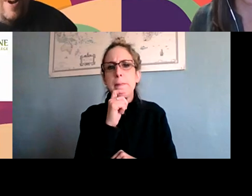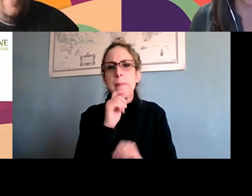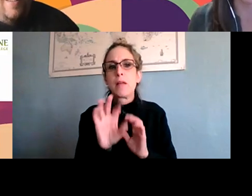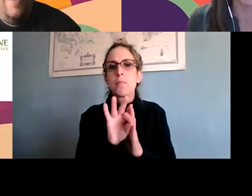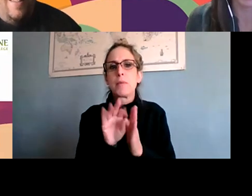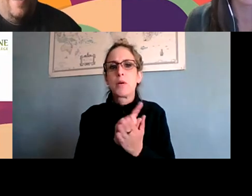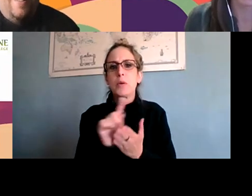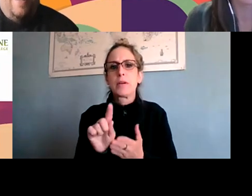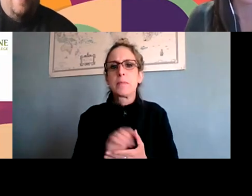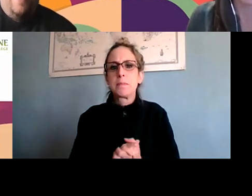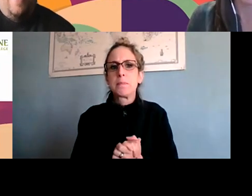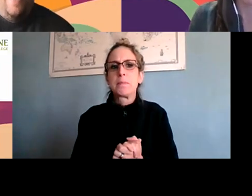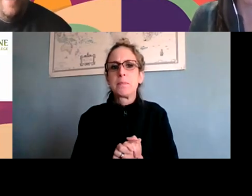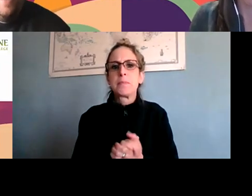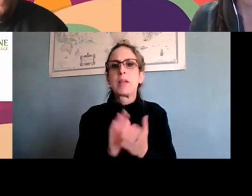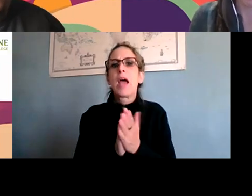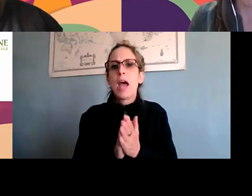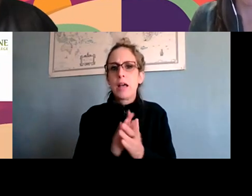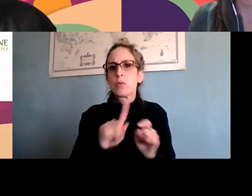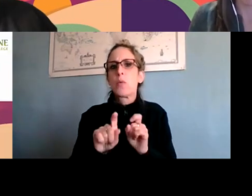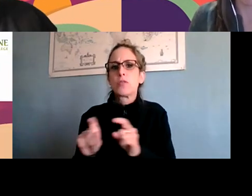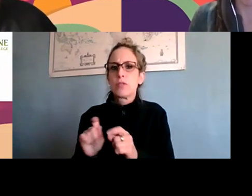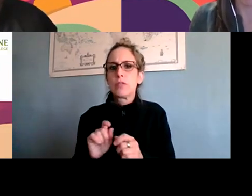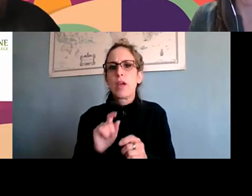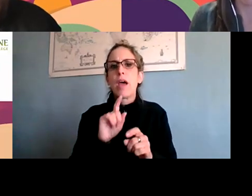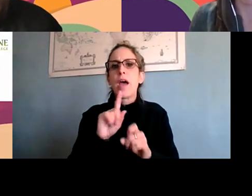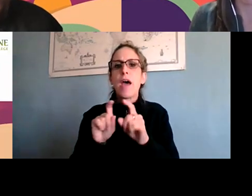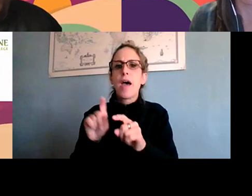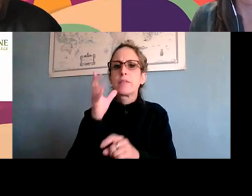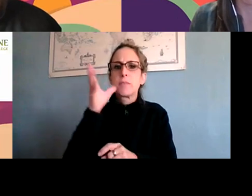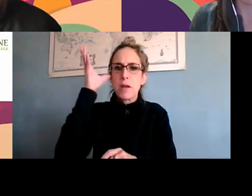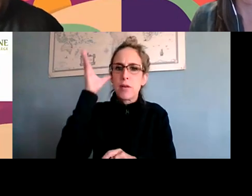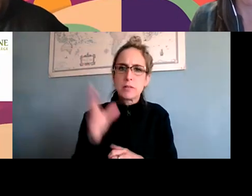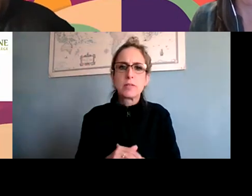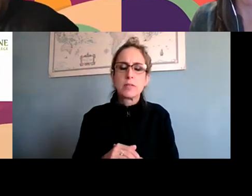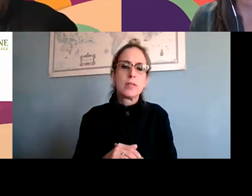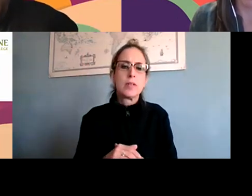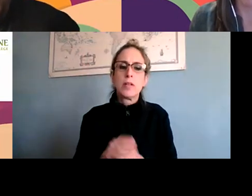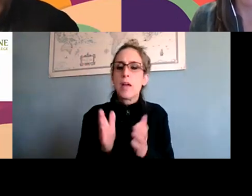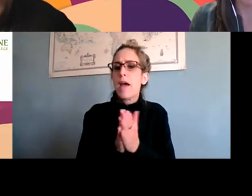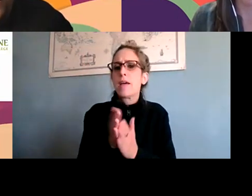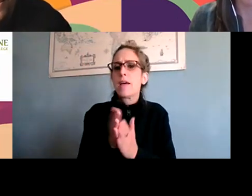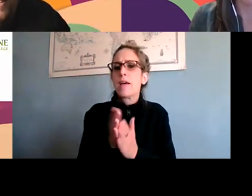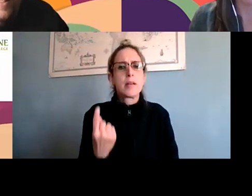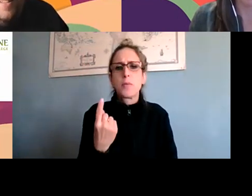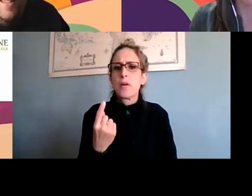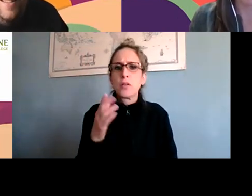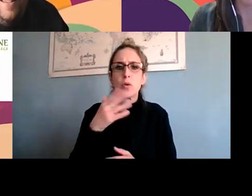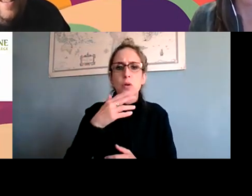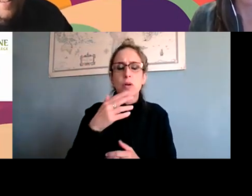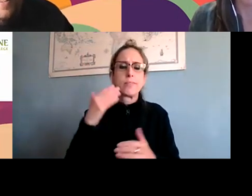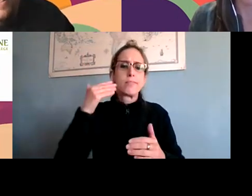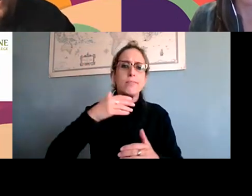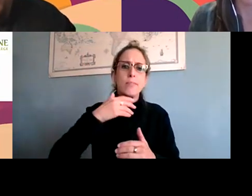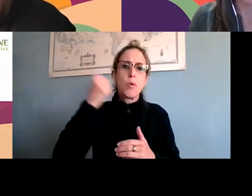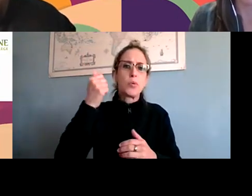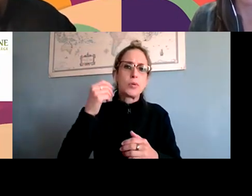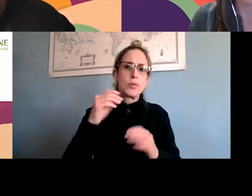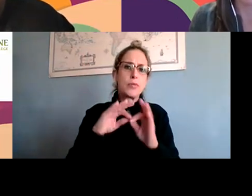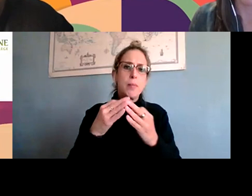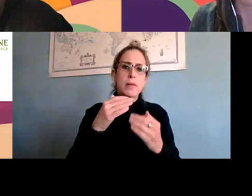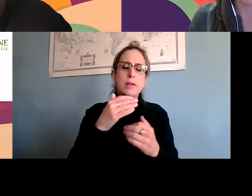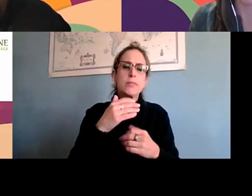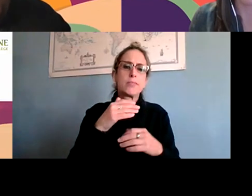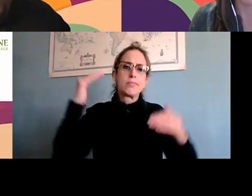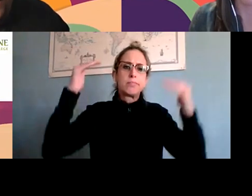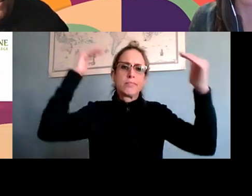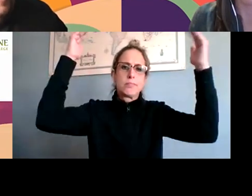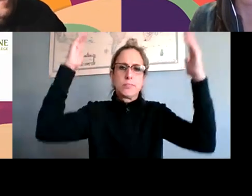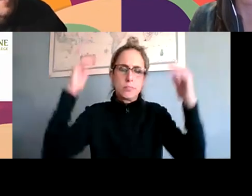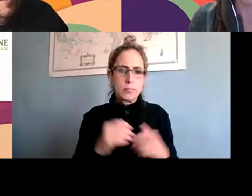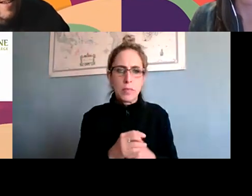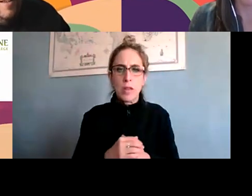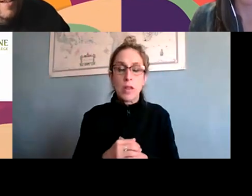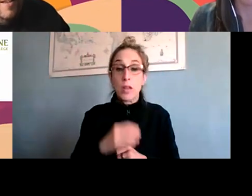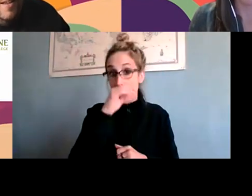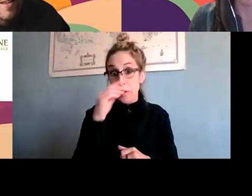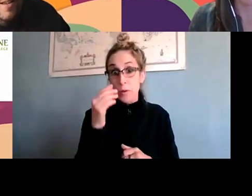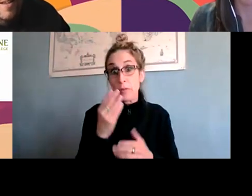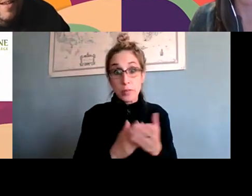Aurora Chang: Right ask some questions ask your parents, you know ask anyone, you know your elder see see what happens and all of them have a story about the name so more funny somewhere.